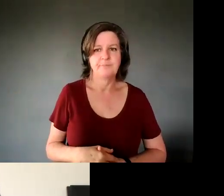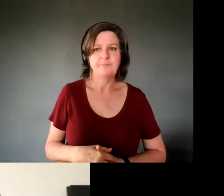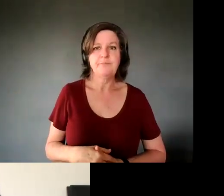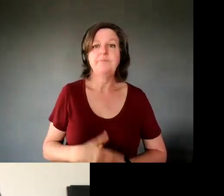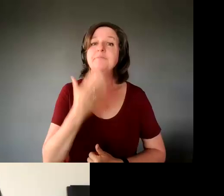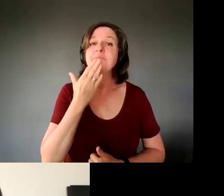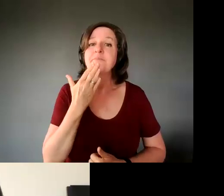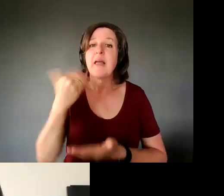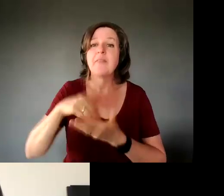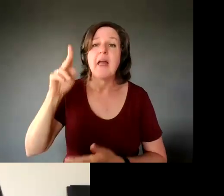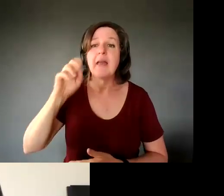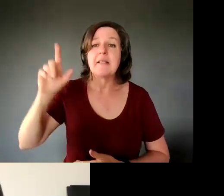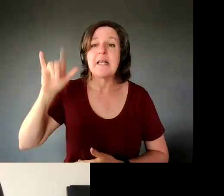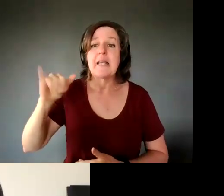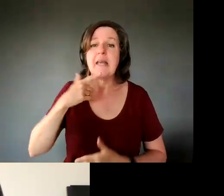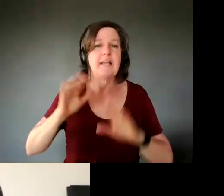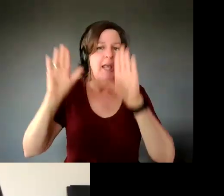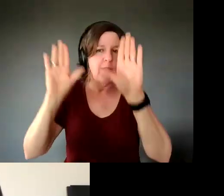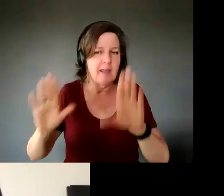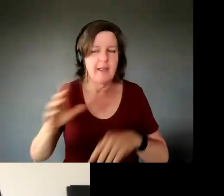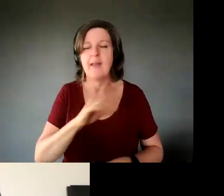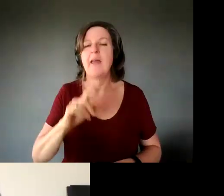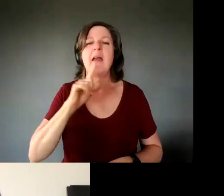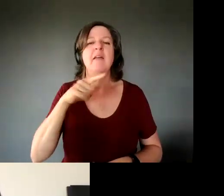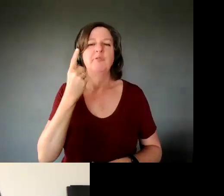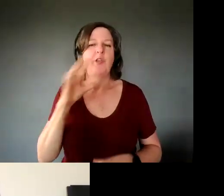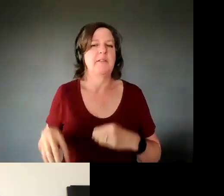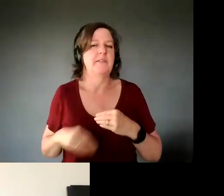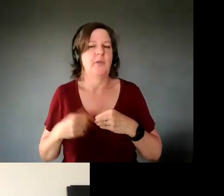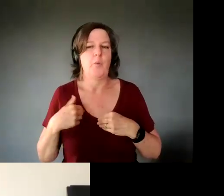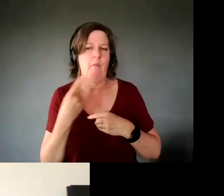It's wonderful. And just as an aside, since we have a couple of minutes, this is